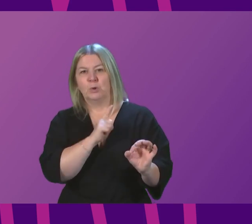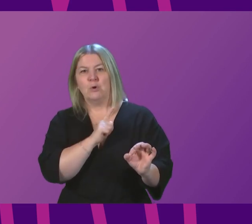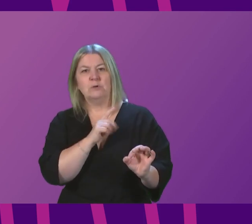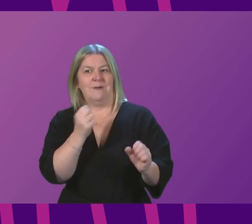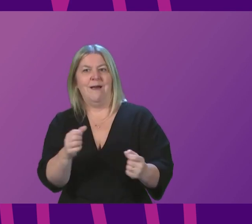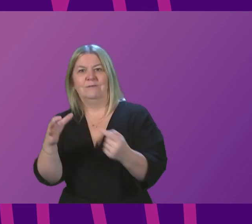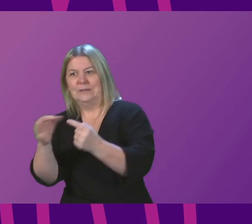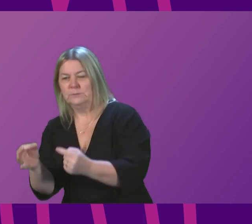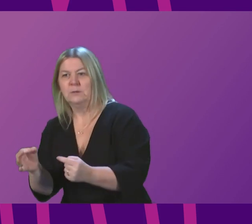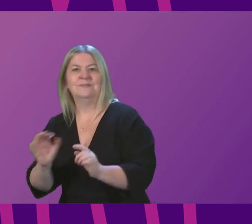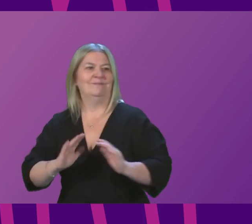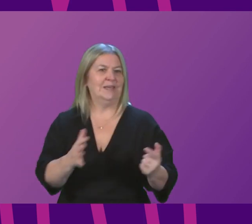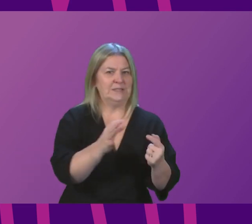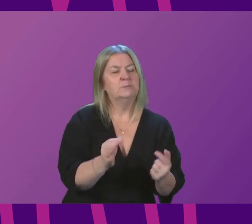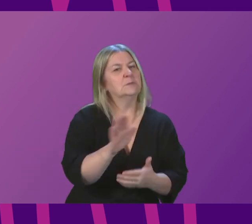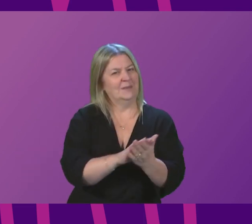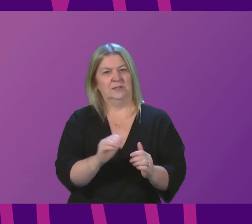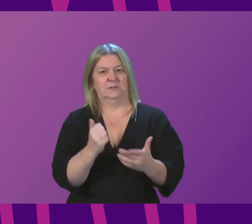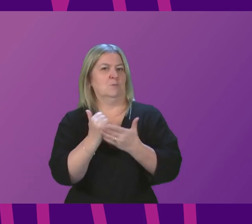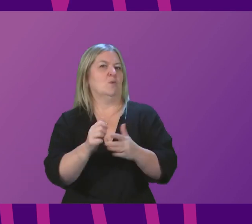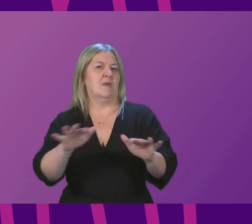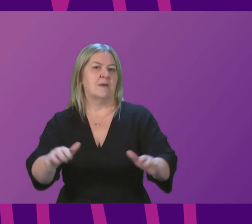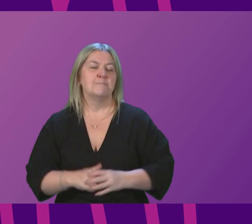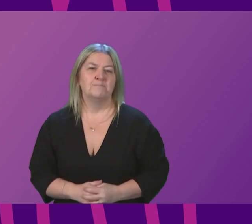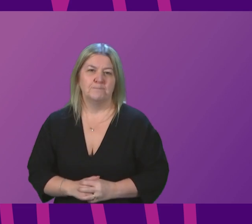diagnosis.